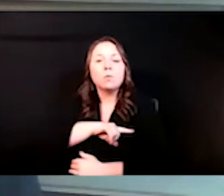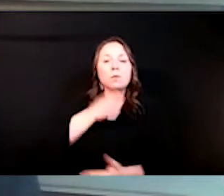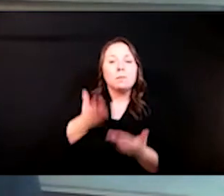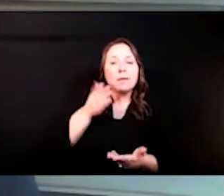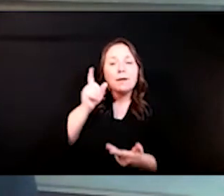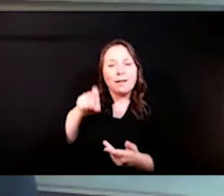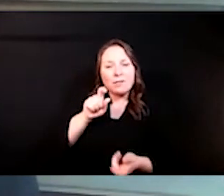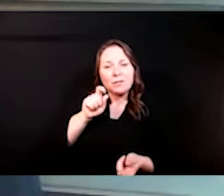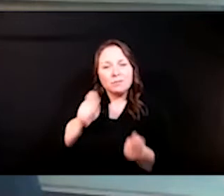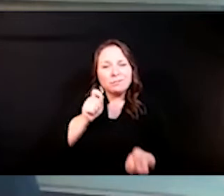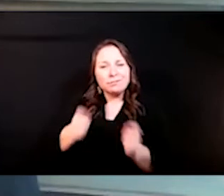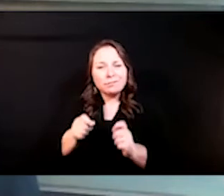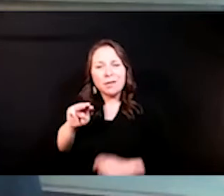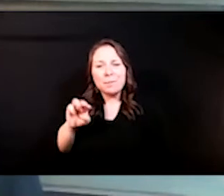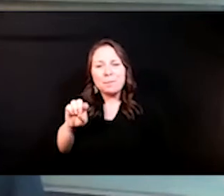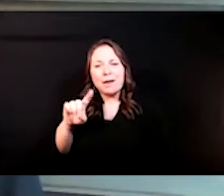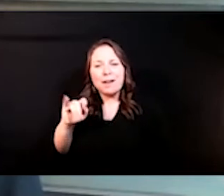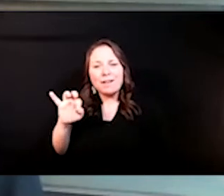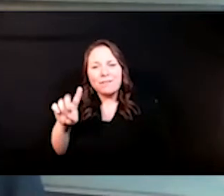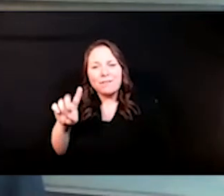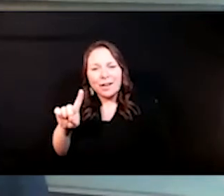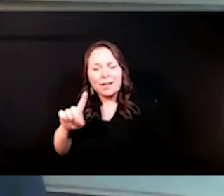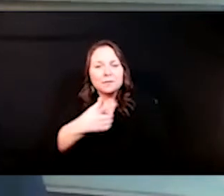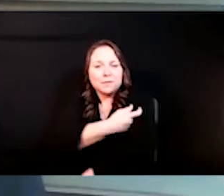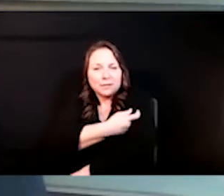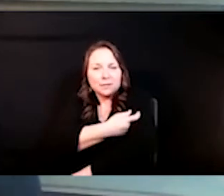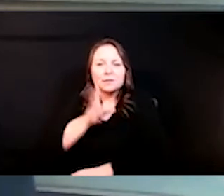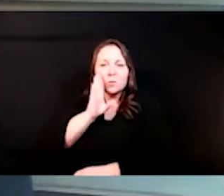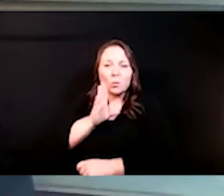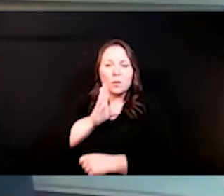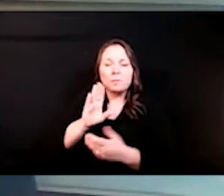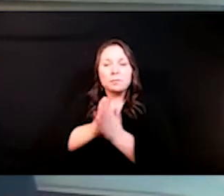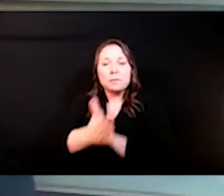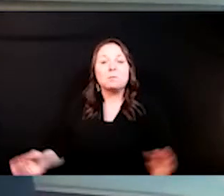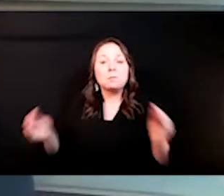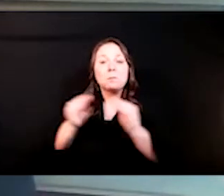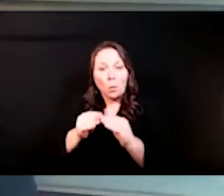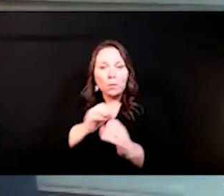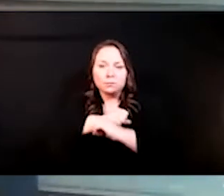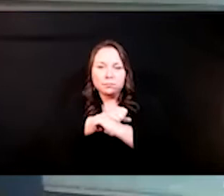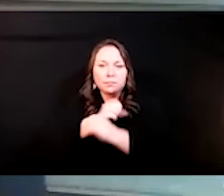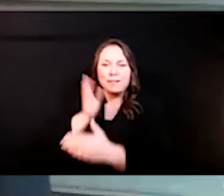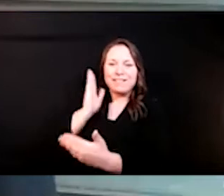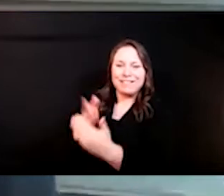STUDY THE VARIANTS WE MIGHT HAVE TO HAVE A MODIFIED COVID-19 VACCINE THAT WORKS EVEN BETTER TO PROTECT US